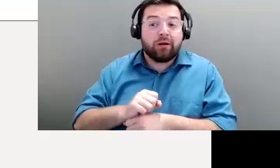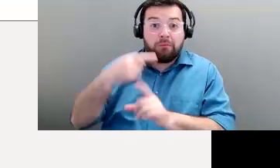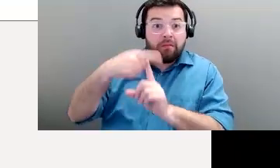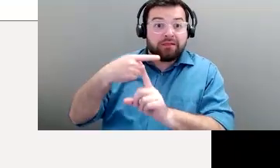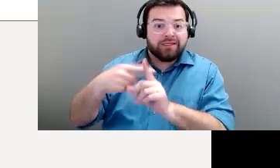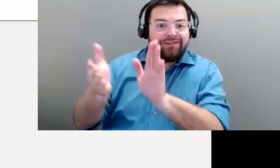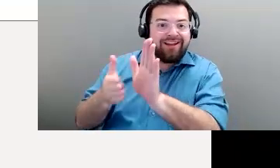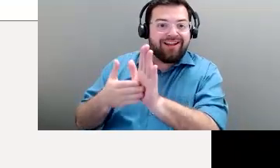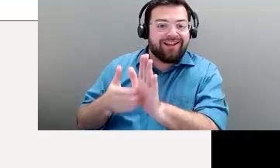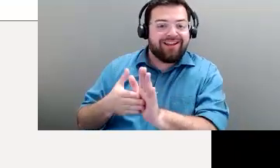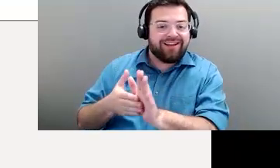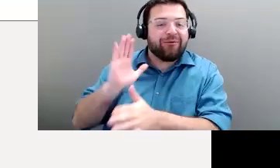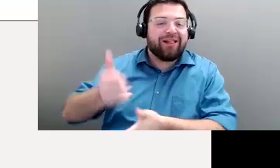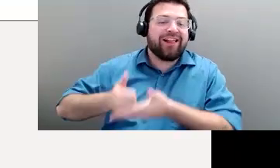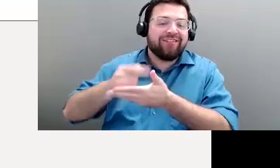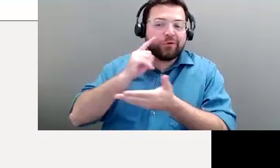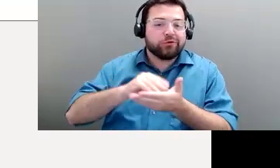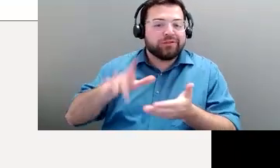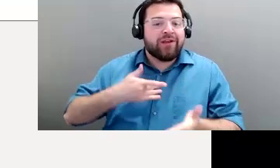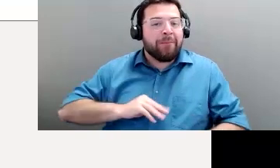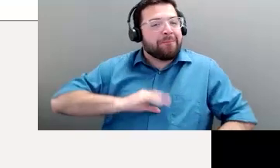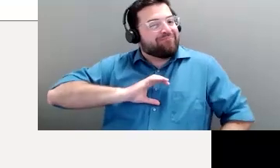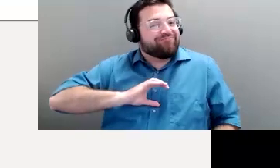with students, to help them to stay motivated and everything.